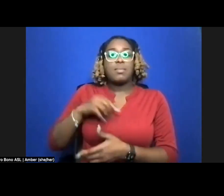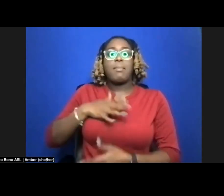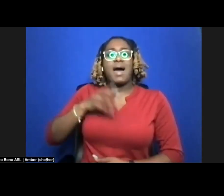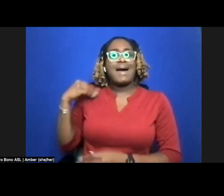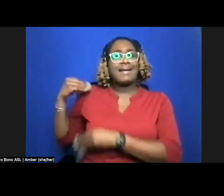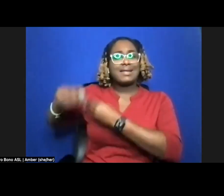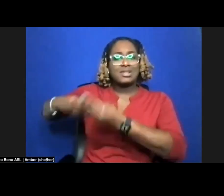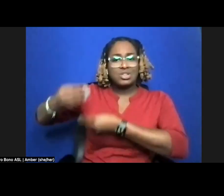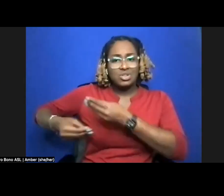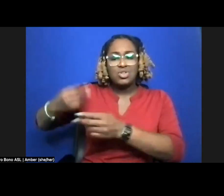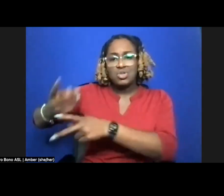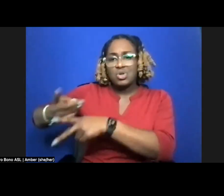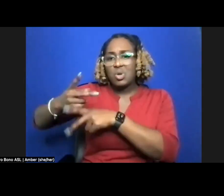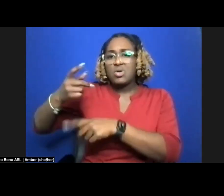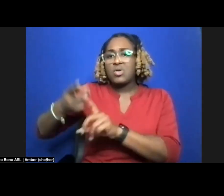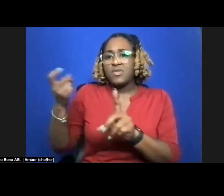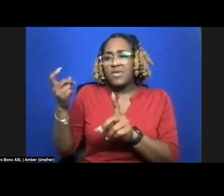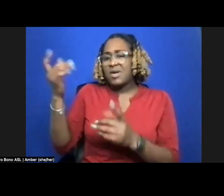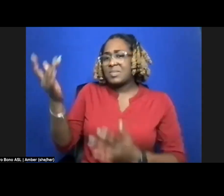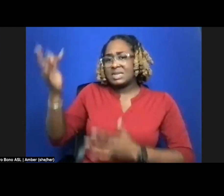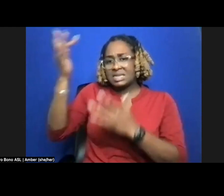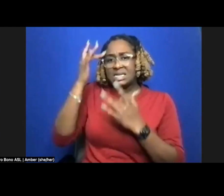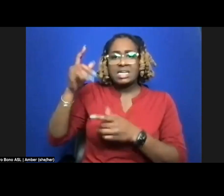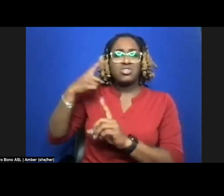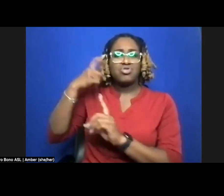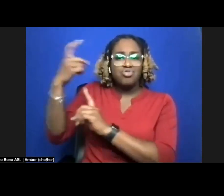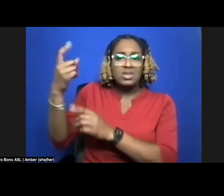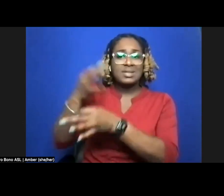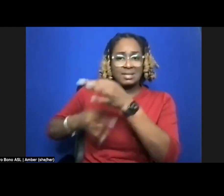earned heart disease & curdled cream dreams instead as the planet warms another